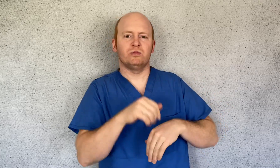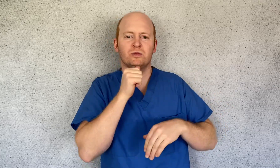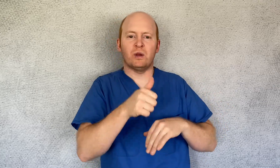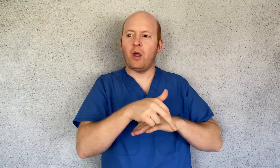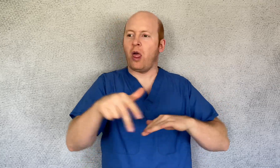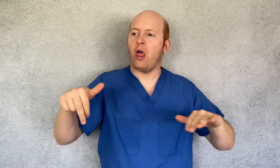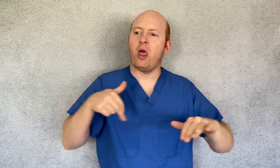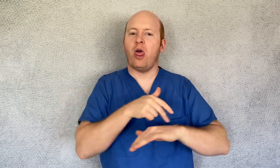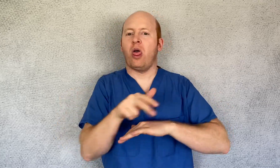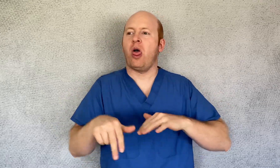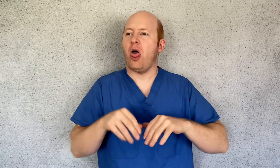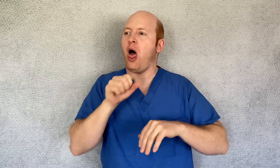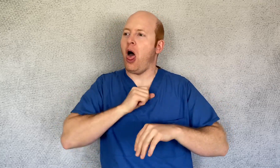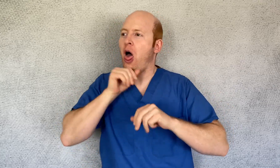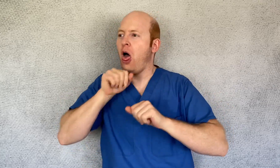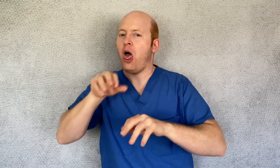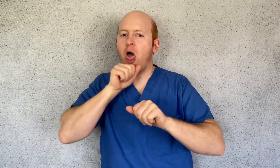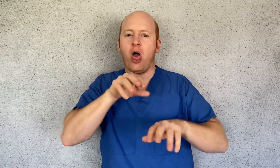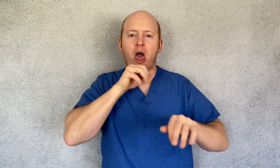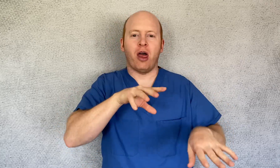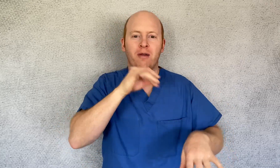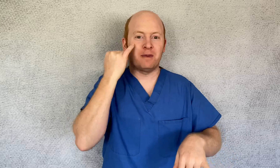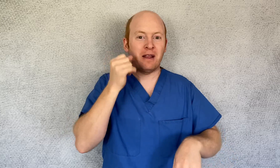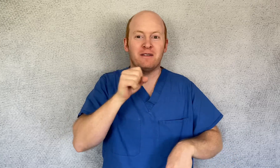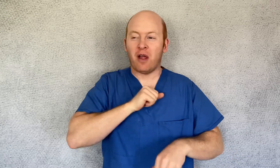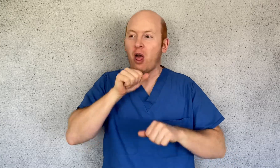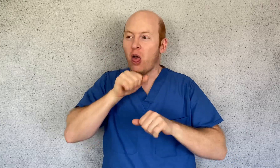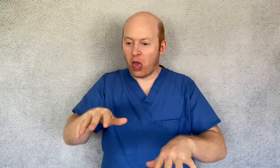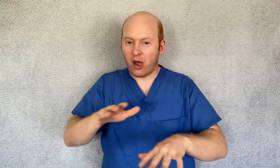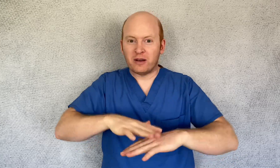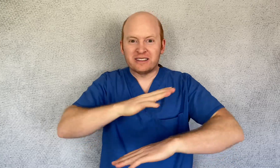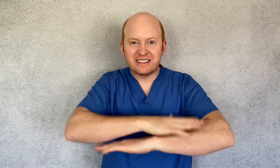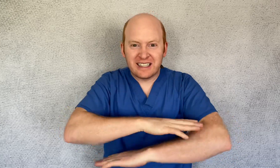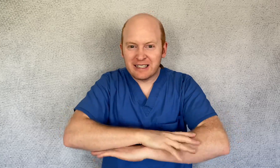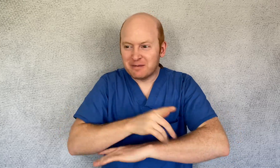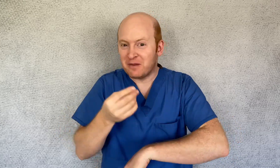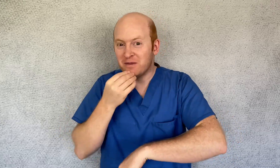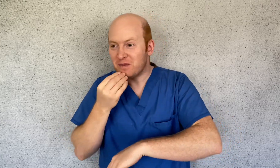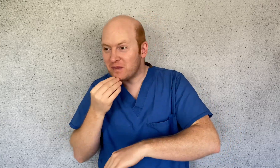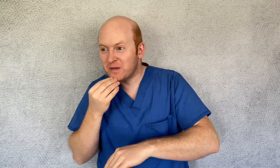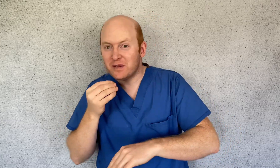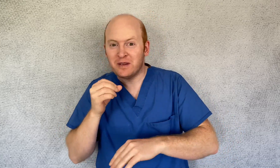Don't go walking around the house coughing, since you could be coughing on counters, food